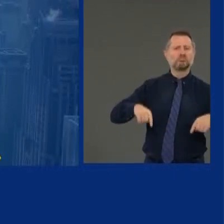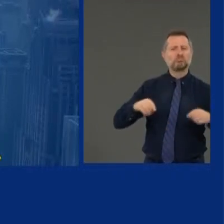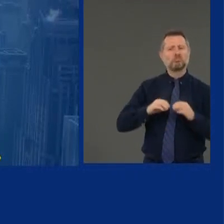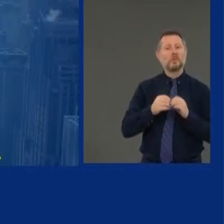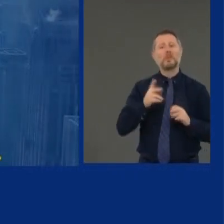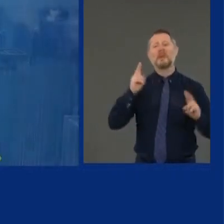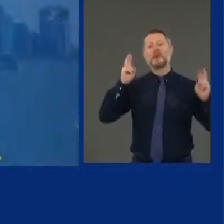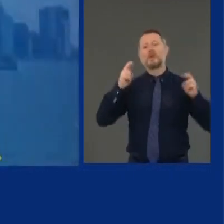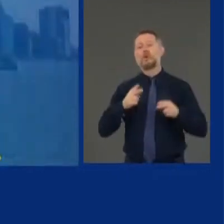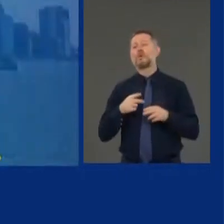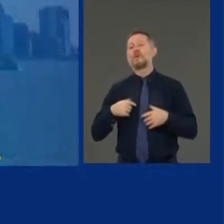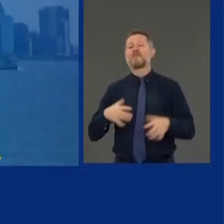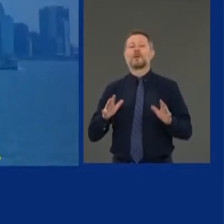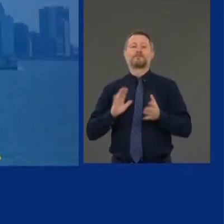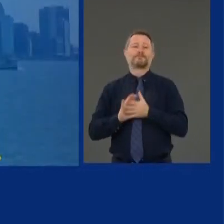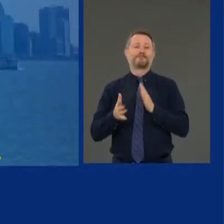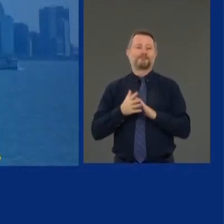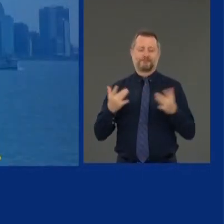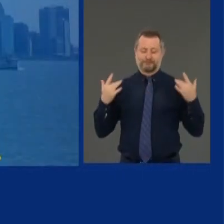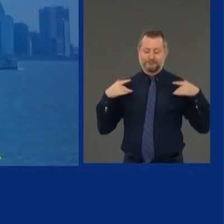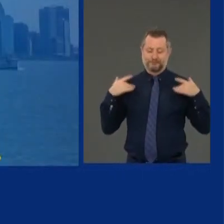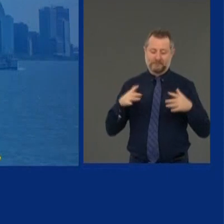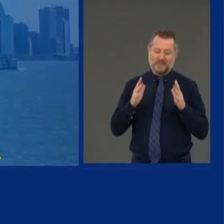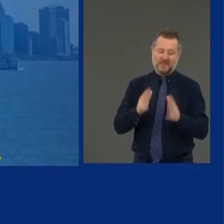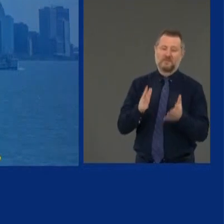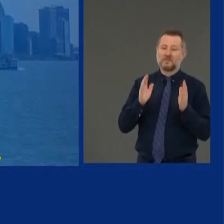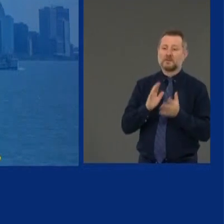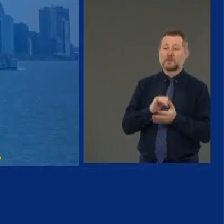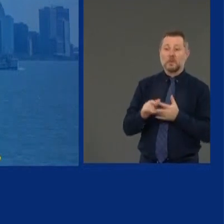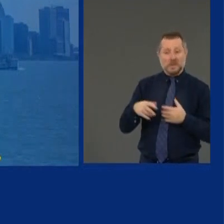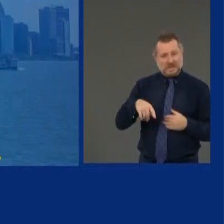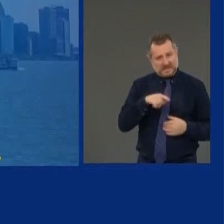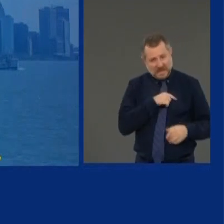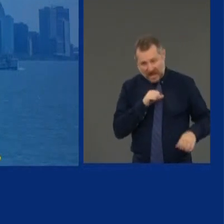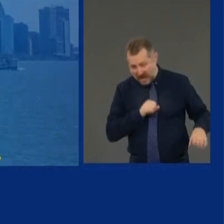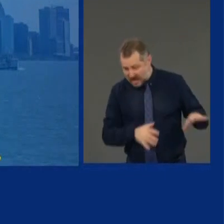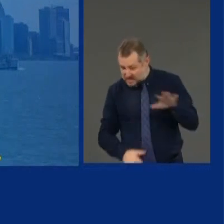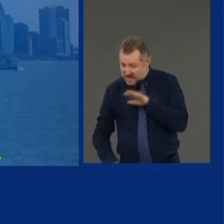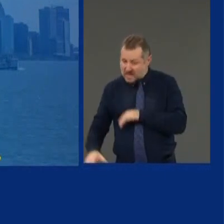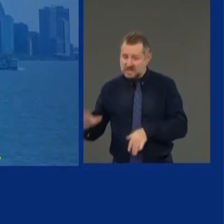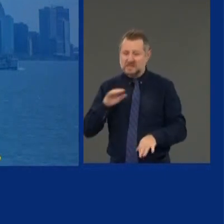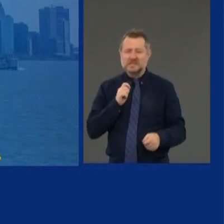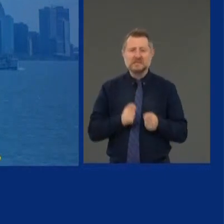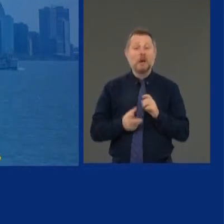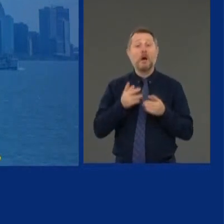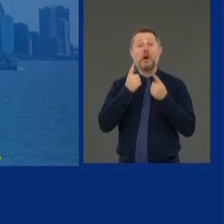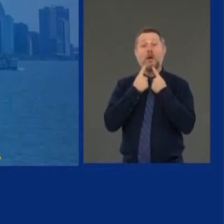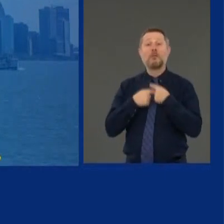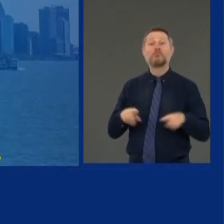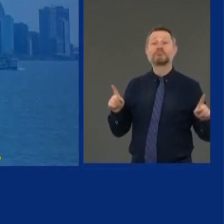THE NATION. THEN WE WERE LEFT ON OUR OWN, BY